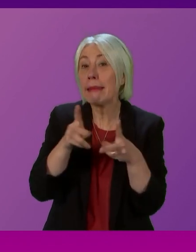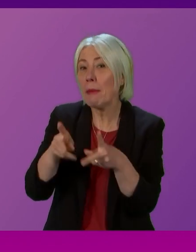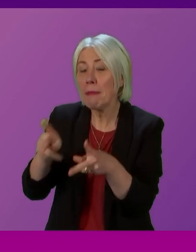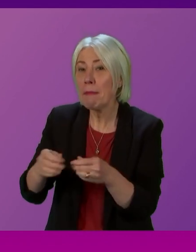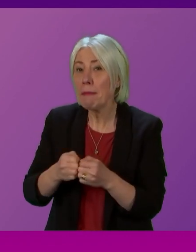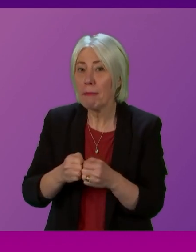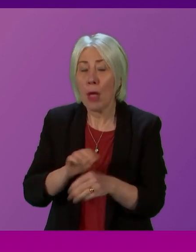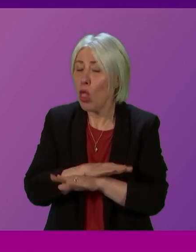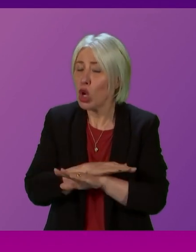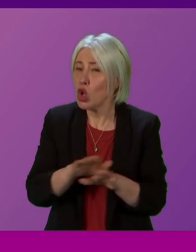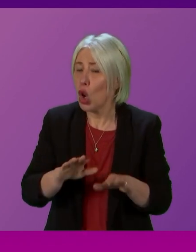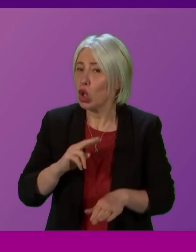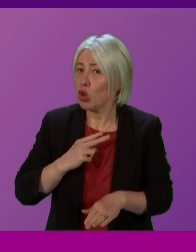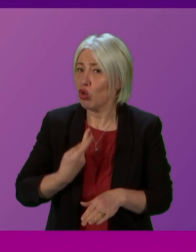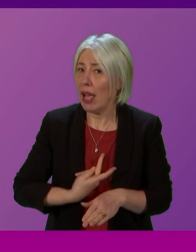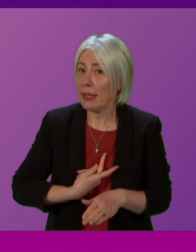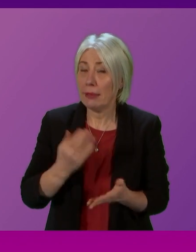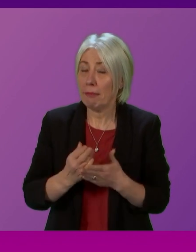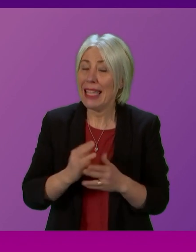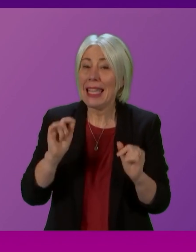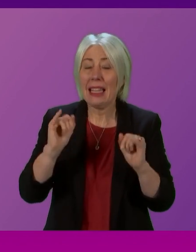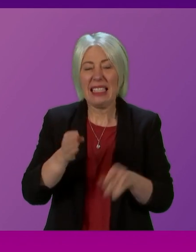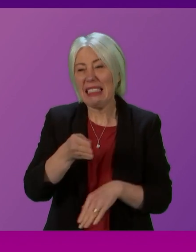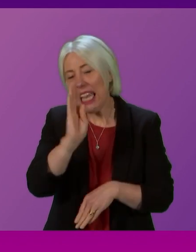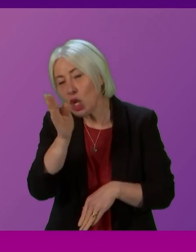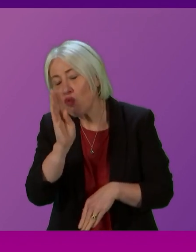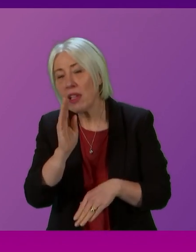not trans people, but dangerous and violent men.